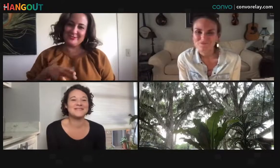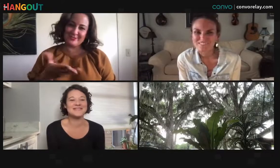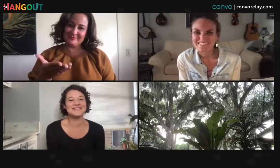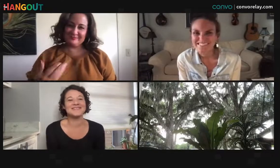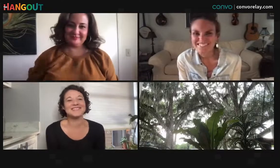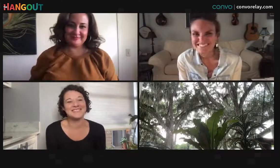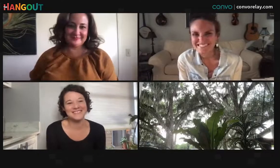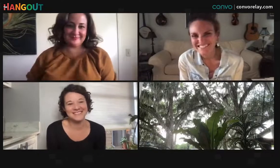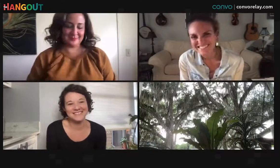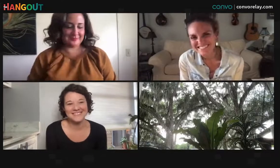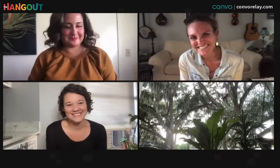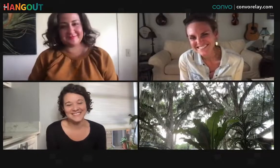okay well let's take a moment to look at